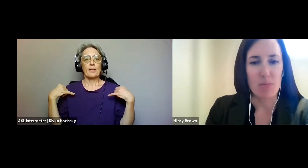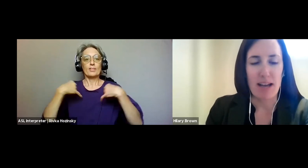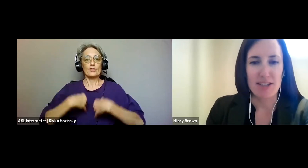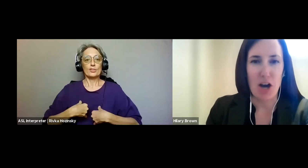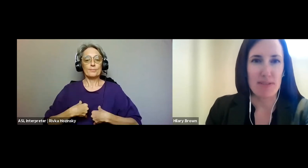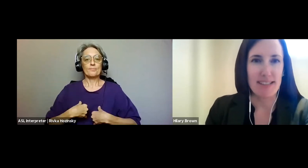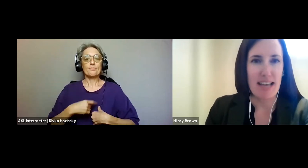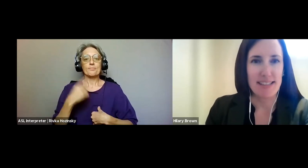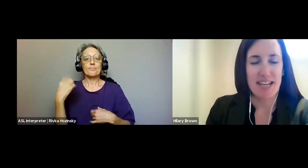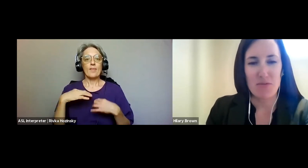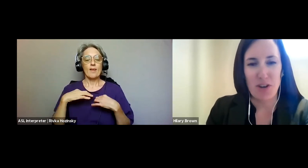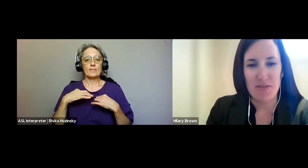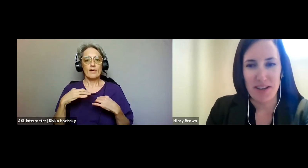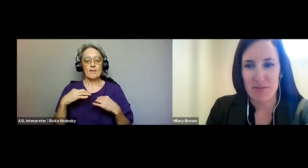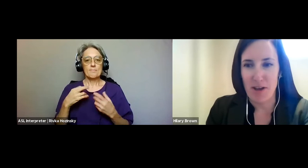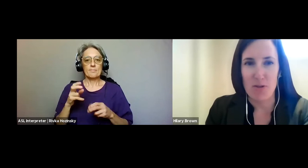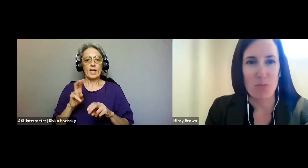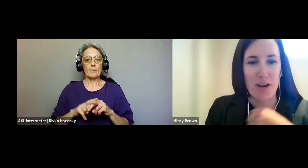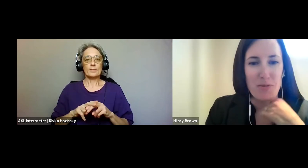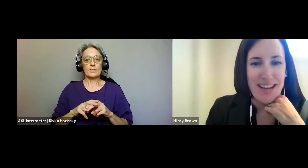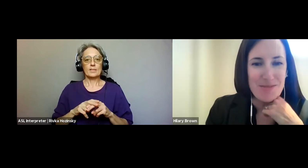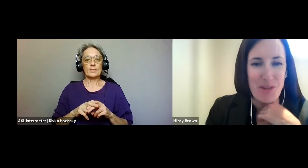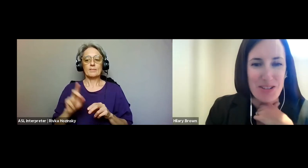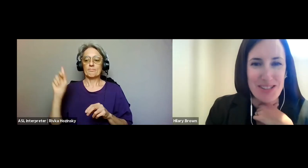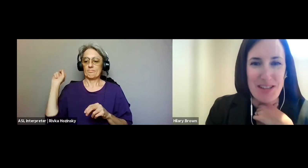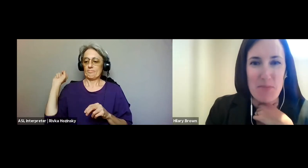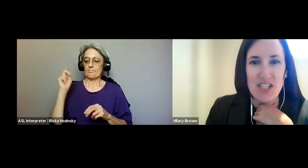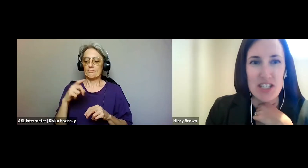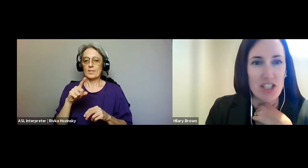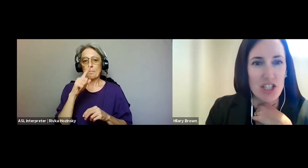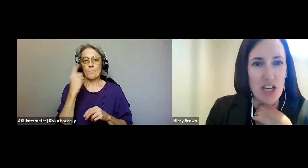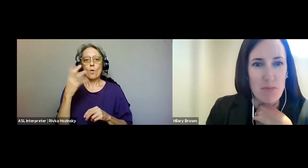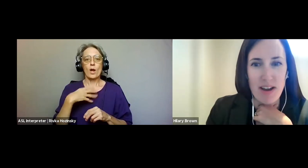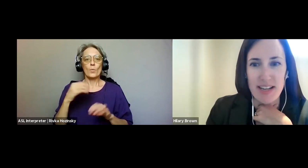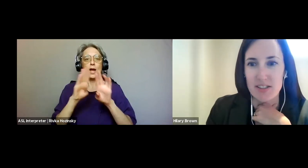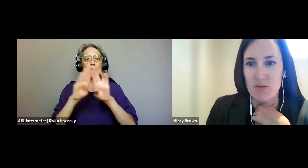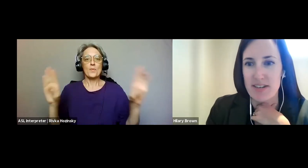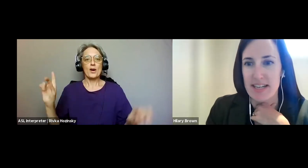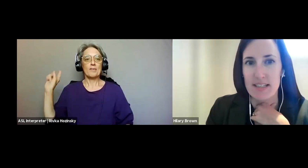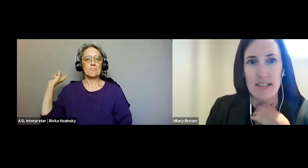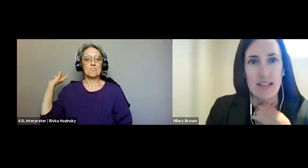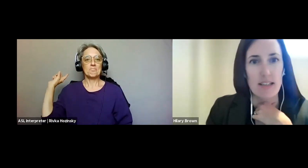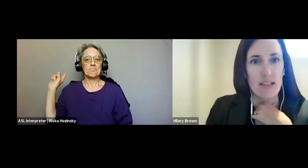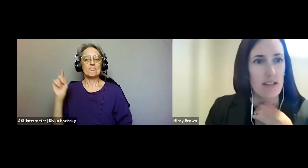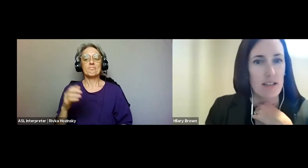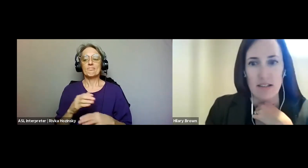black top and sitting in front of a rather boring white wall. So let me just share my screen.